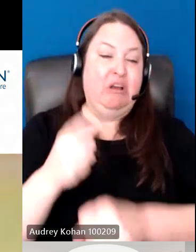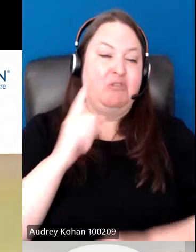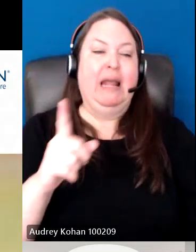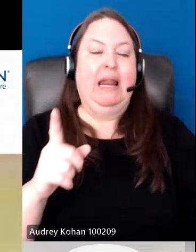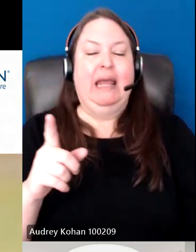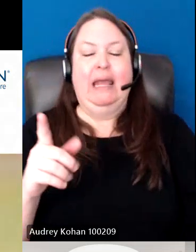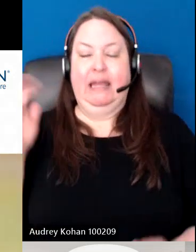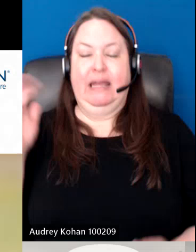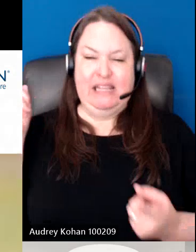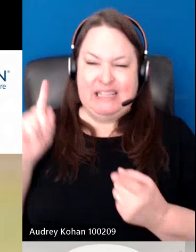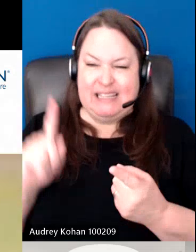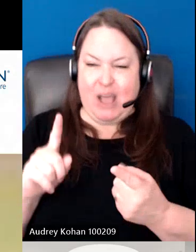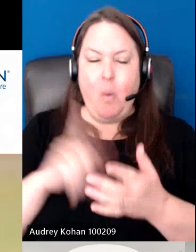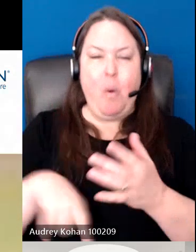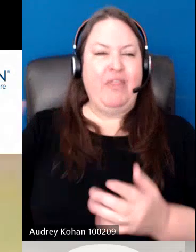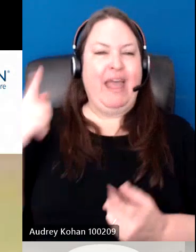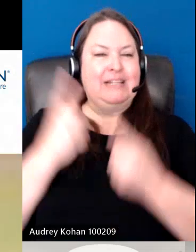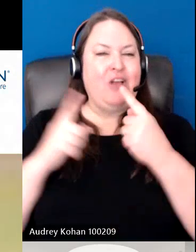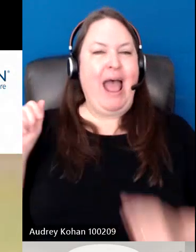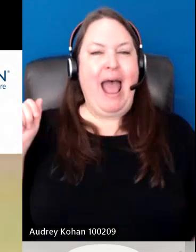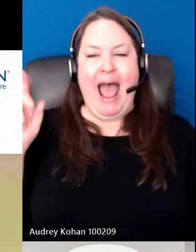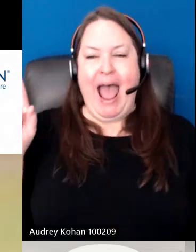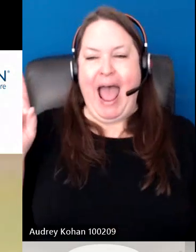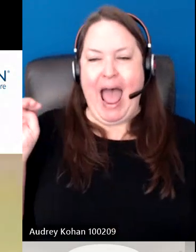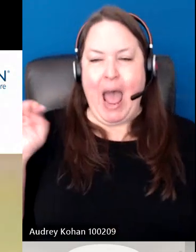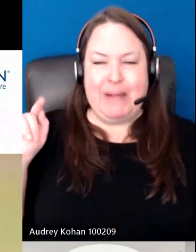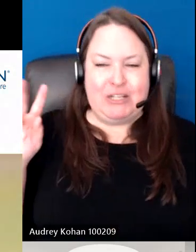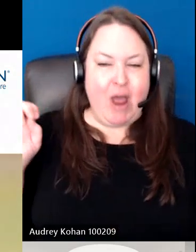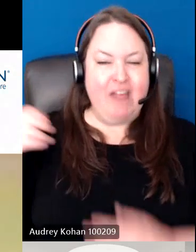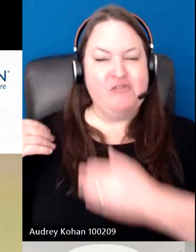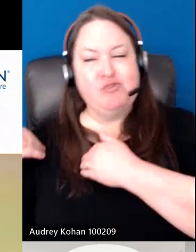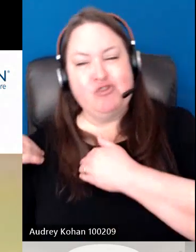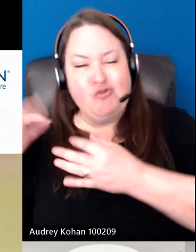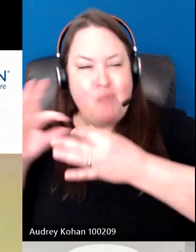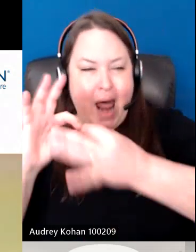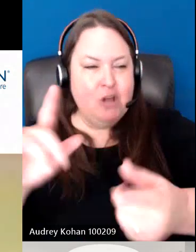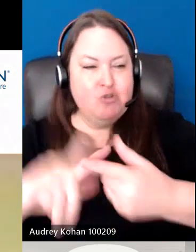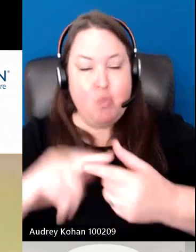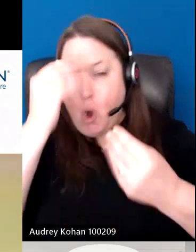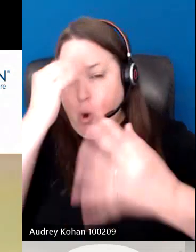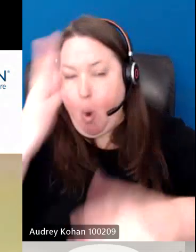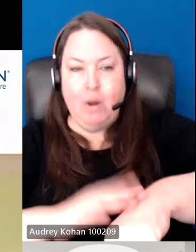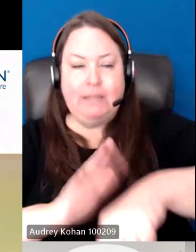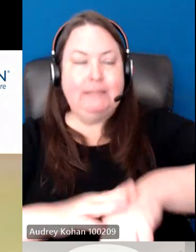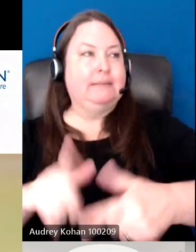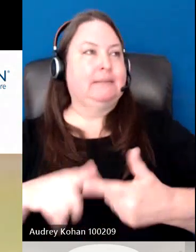a lot of what they considered the administrative burdens around notices uh grievance procedures